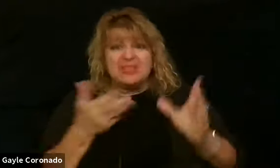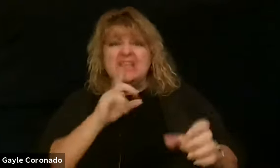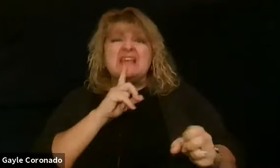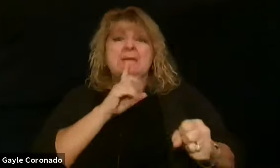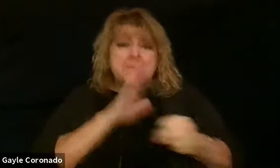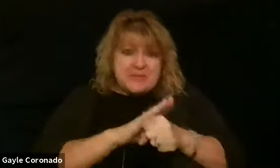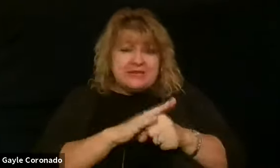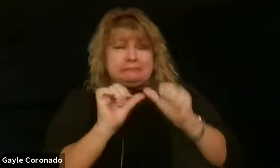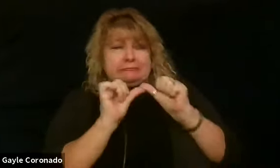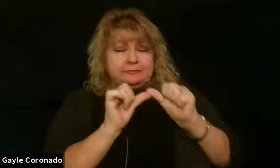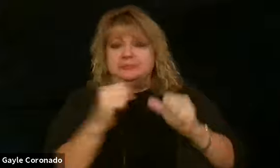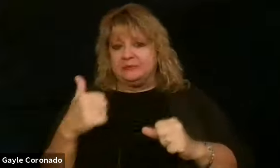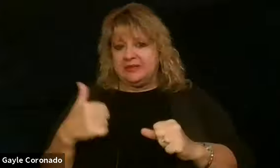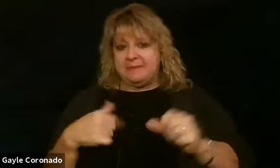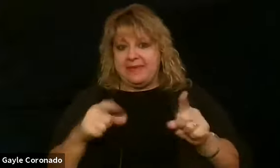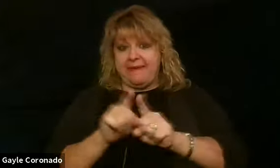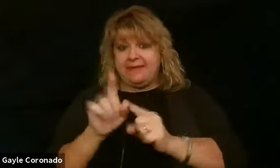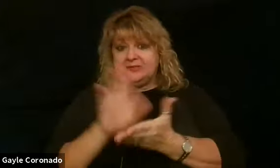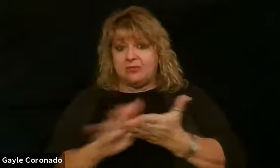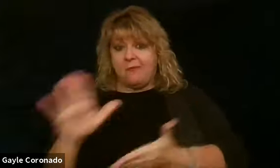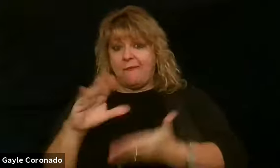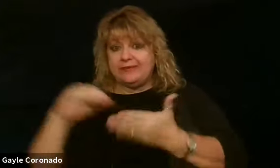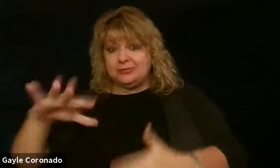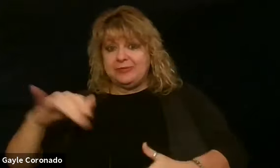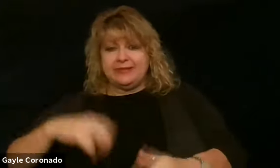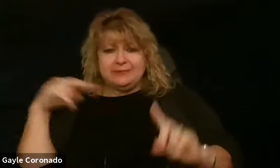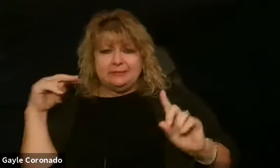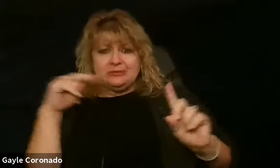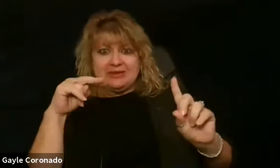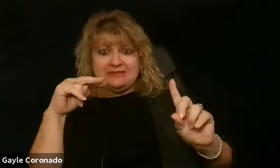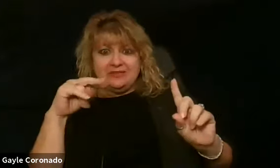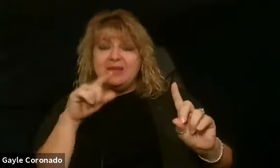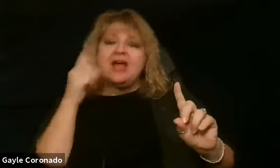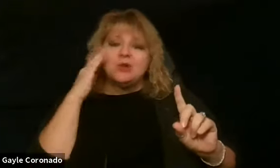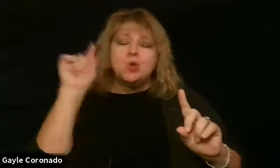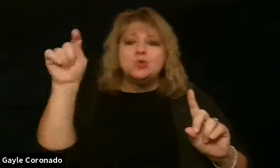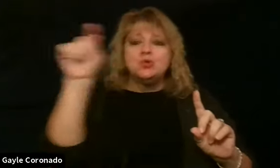That's me as a college student I know other people have different perspectives on it. But thank you Lily.